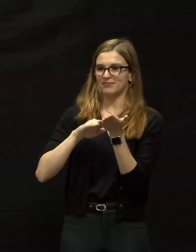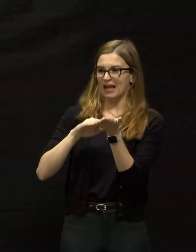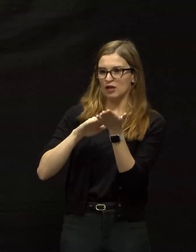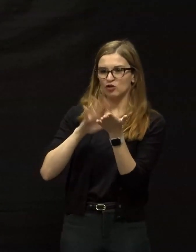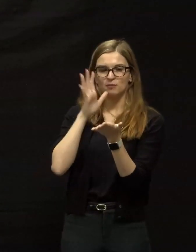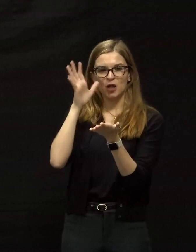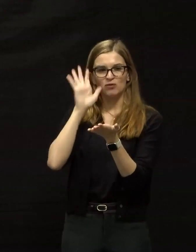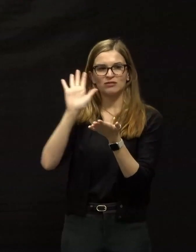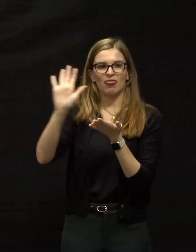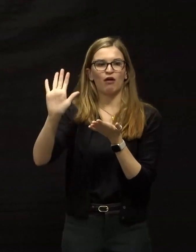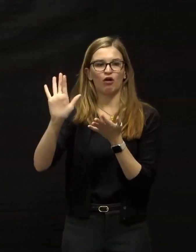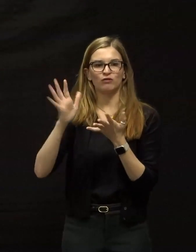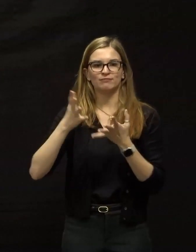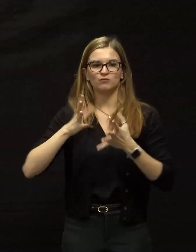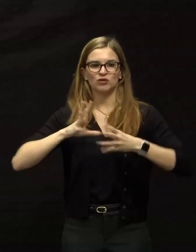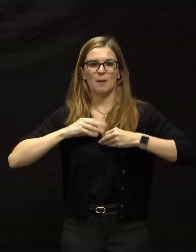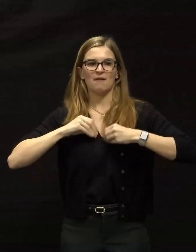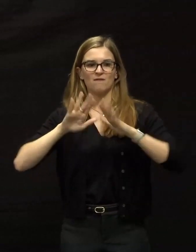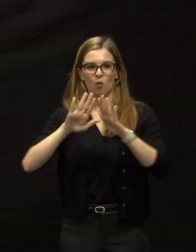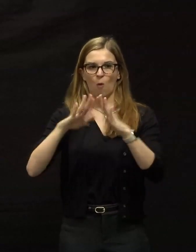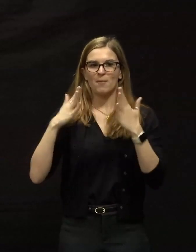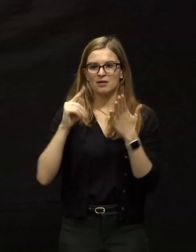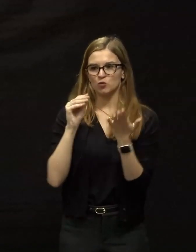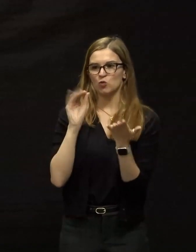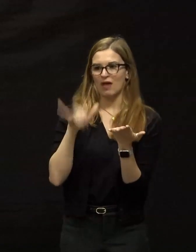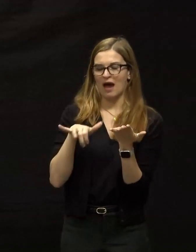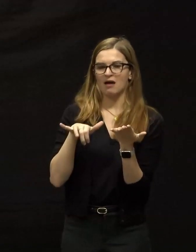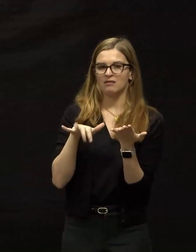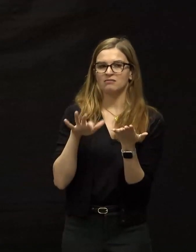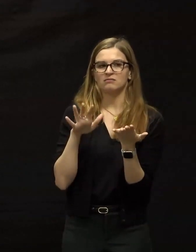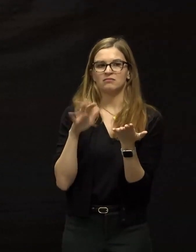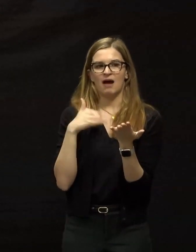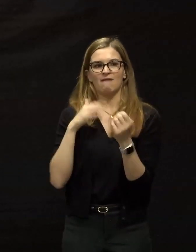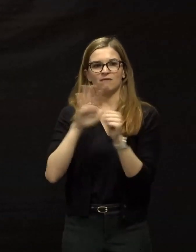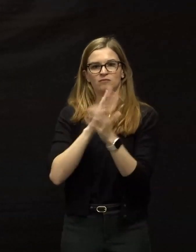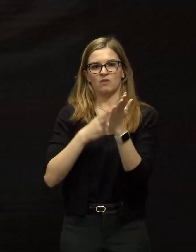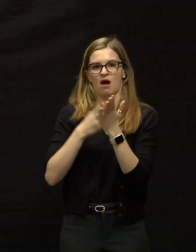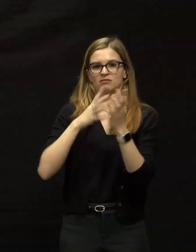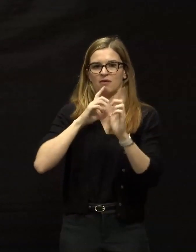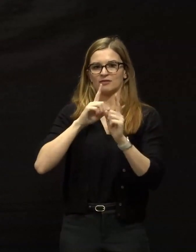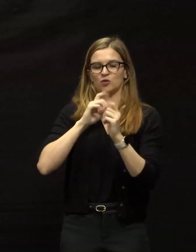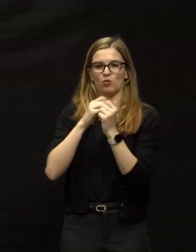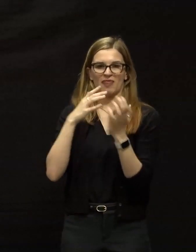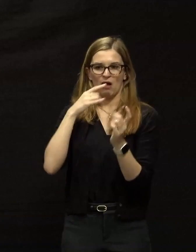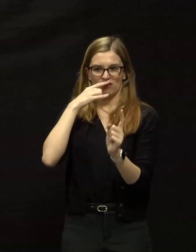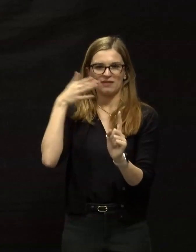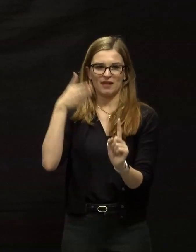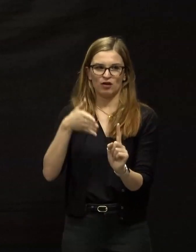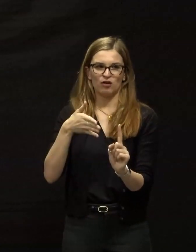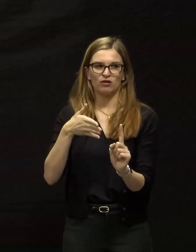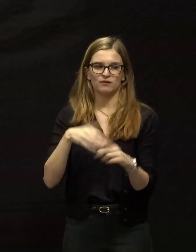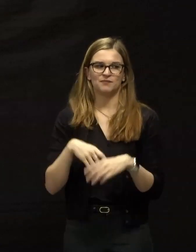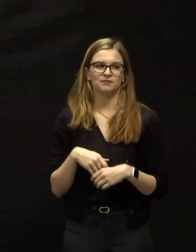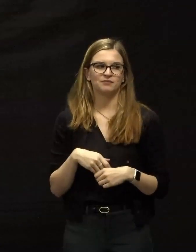We try to get a pulse on the parents as far as their receptivity. Are they accepting of their child being deaf?